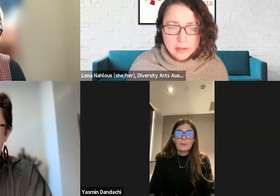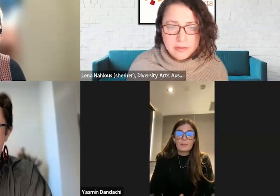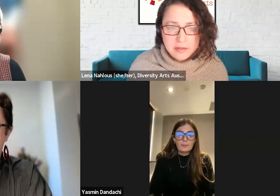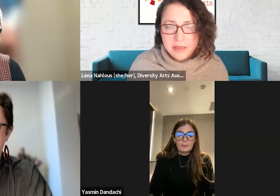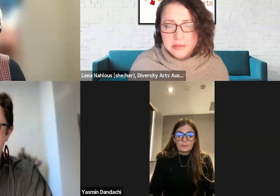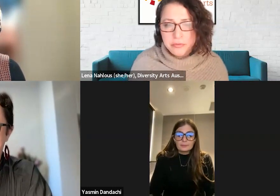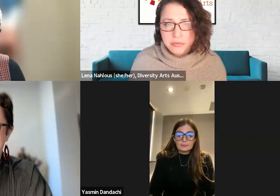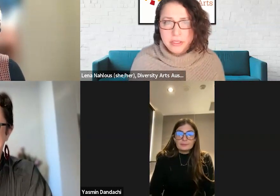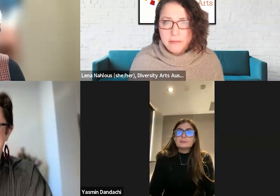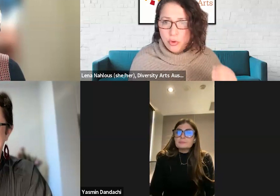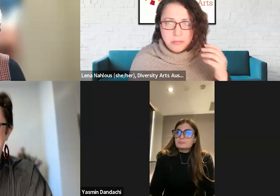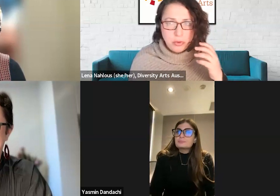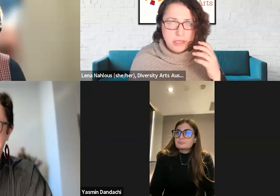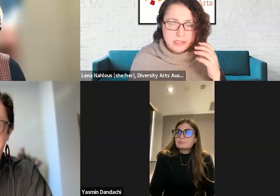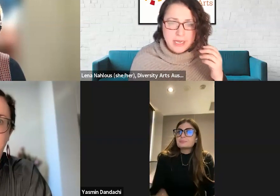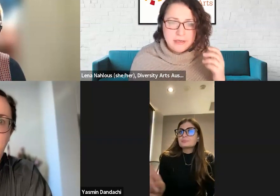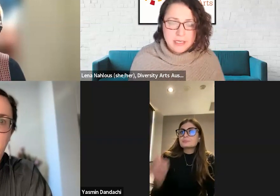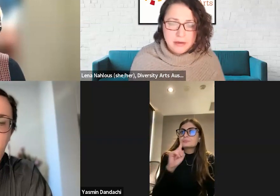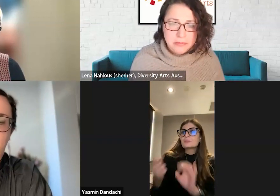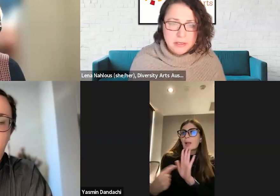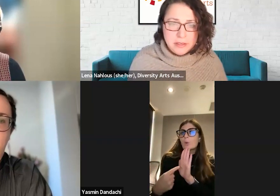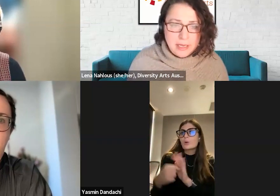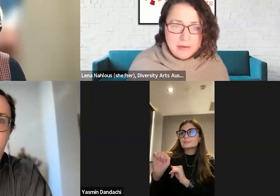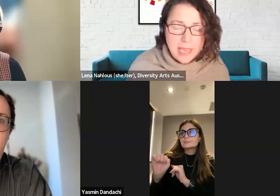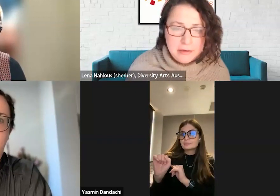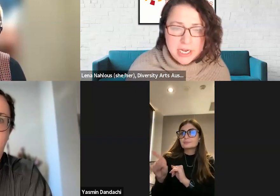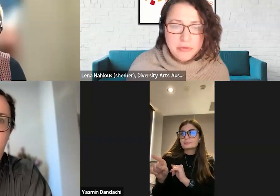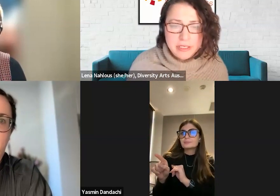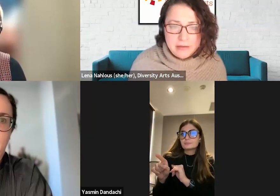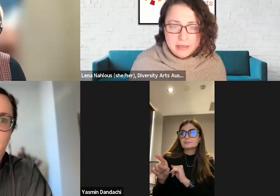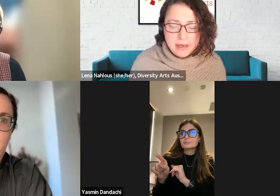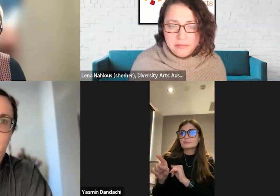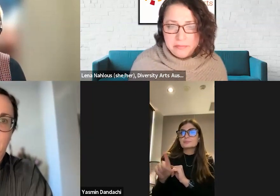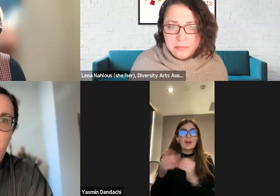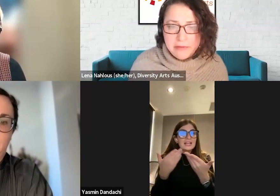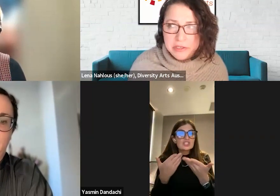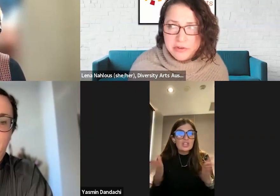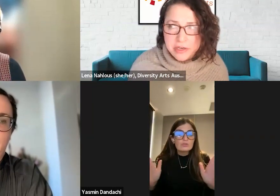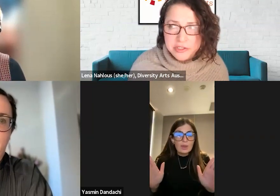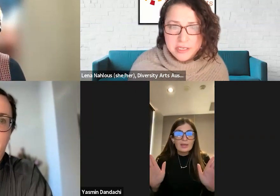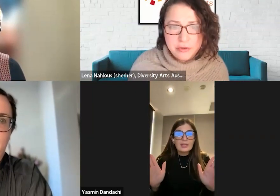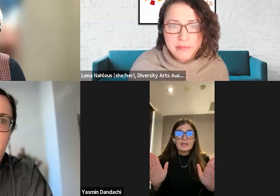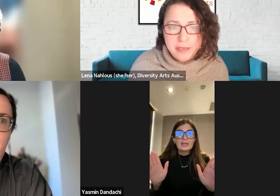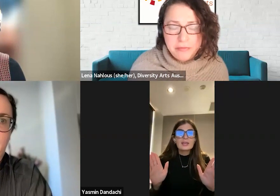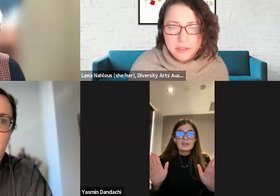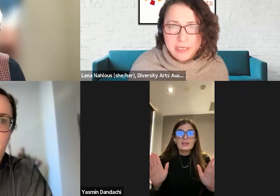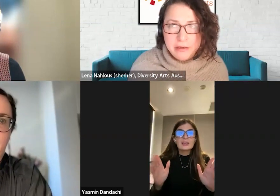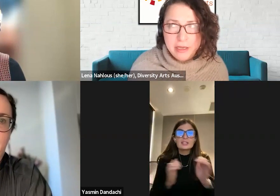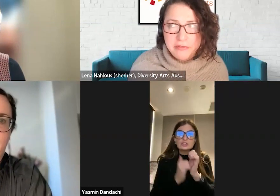I think that's a really important point. And generally, governance structures can also be really kind of in